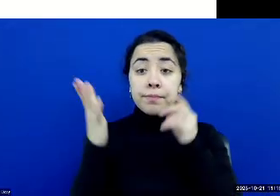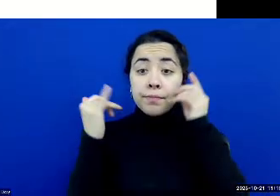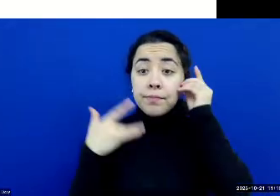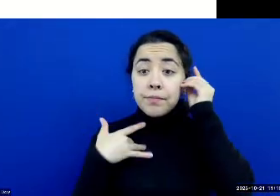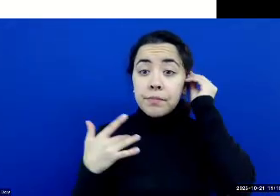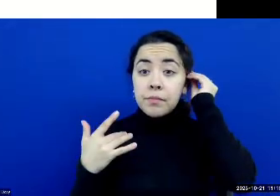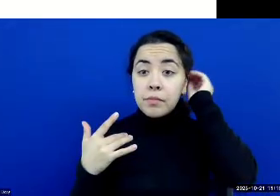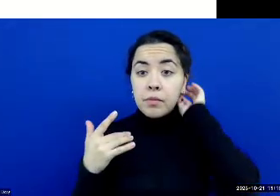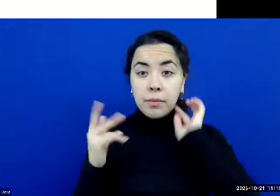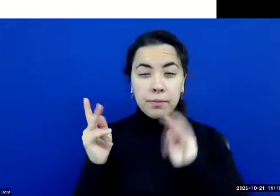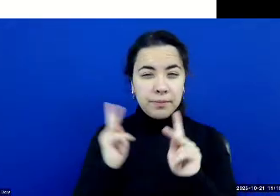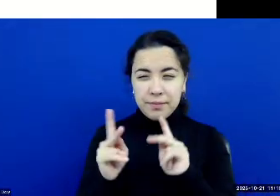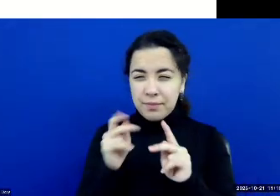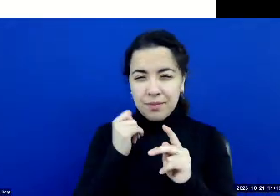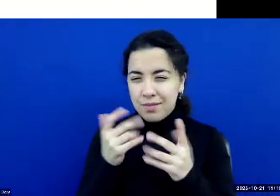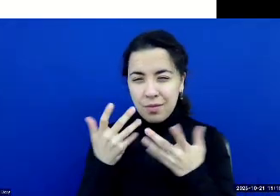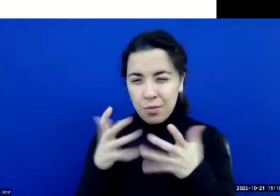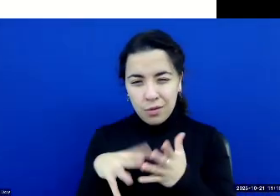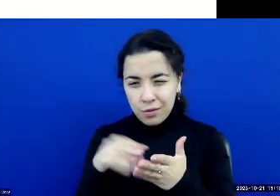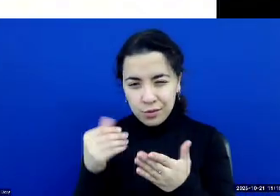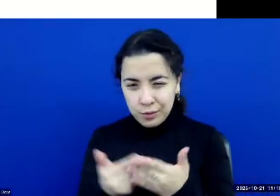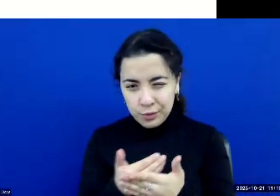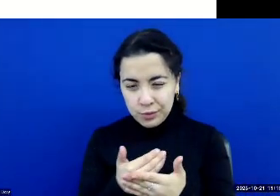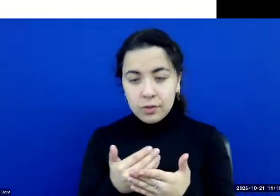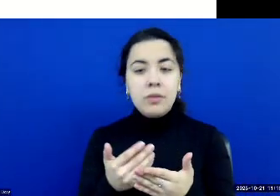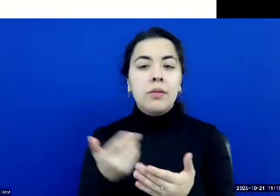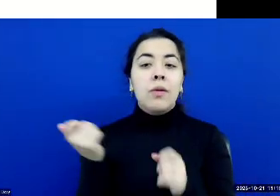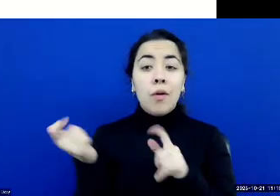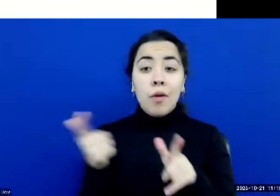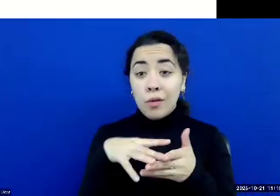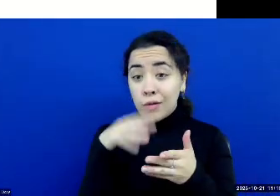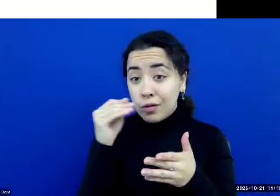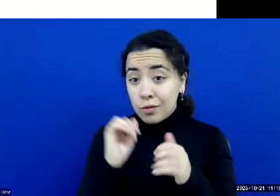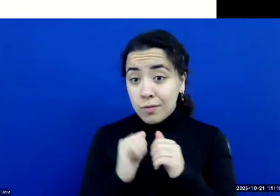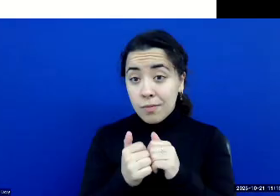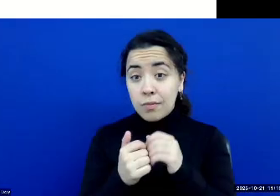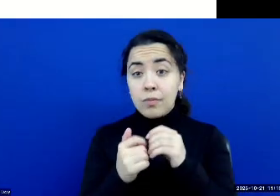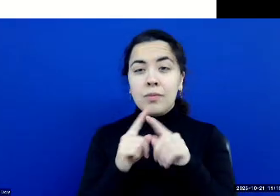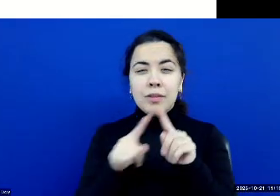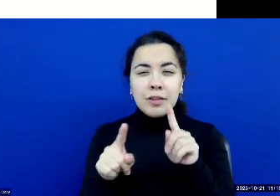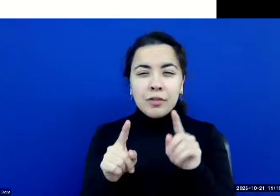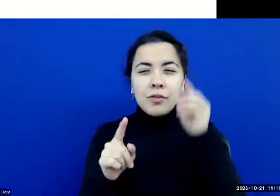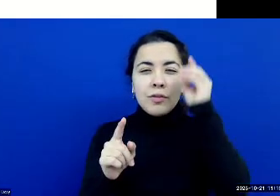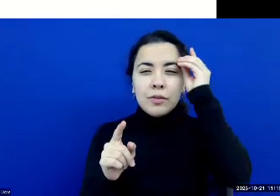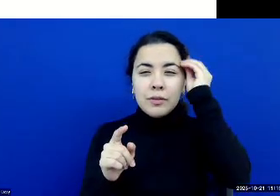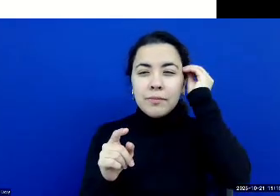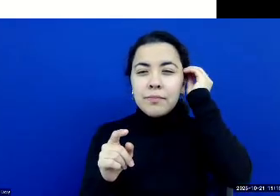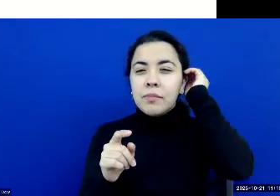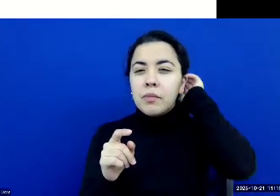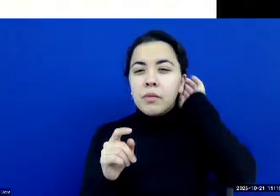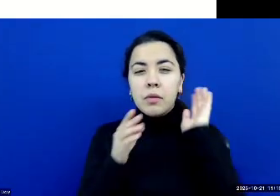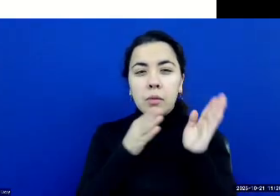Kathleen DeForest: Because typically, people won't go out of their way to learn something new. Kathleen DeForest: And we all learn in different ways.